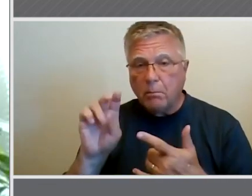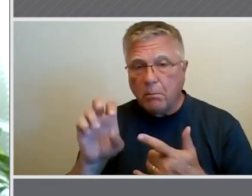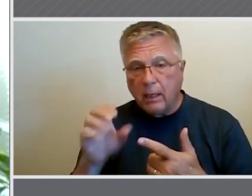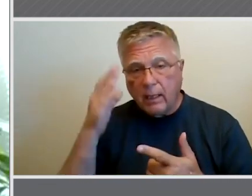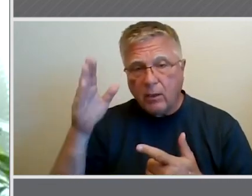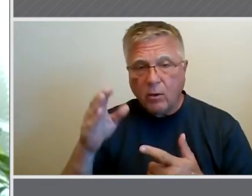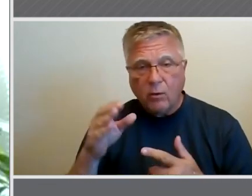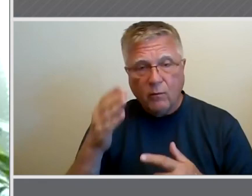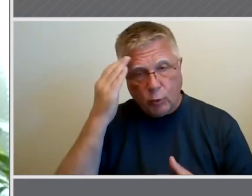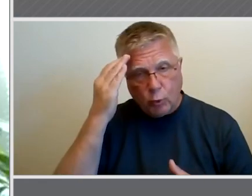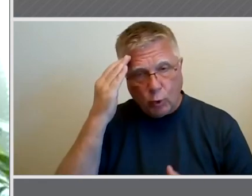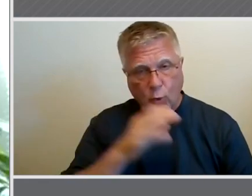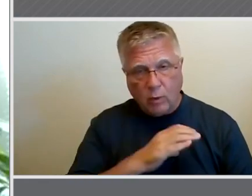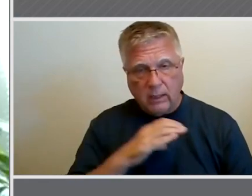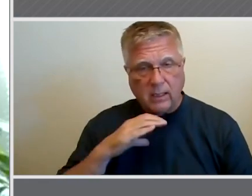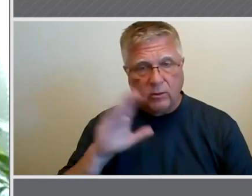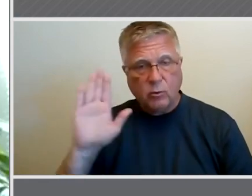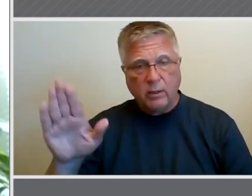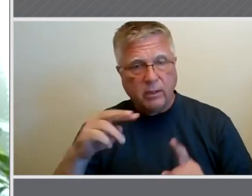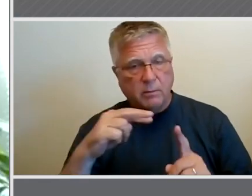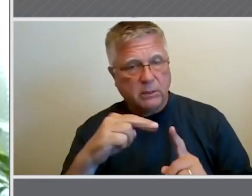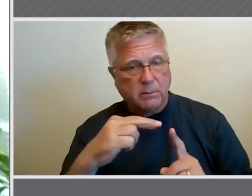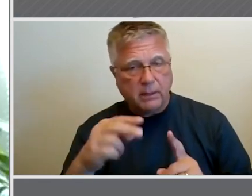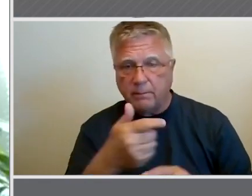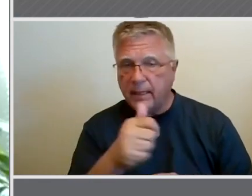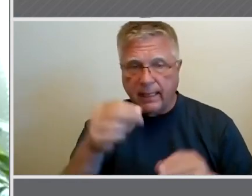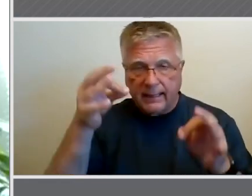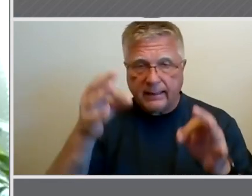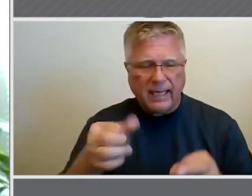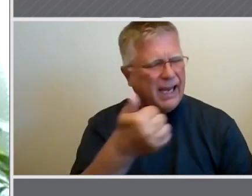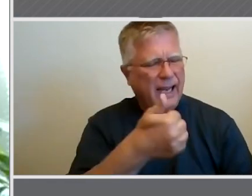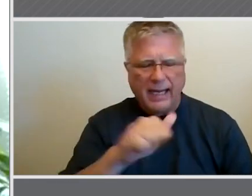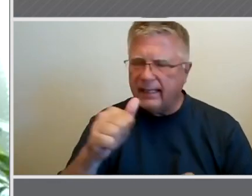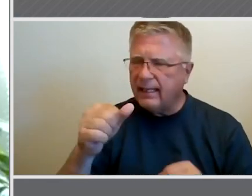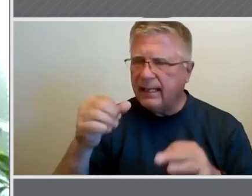with that, I will say any decisions absolutely any decisions with those funds will be made